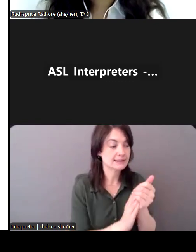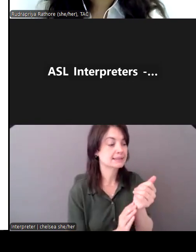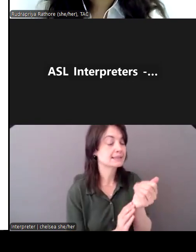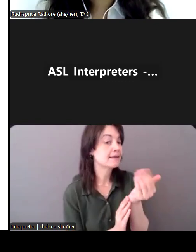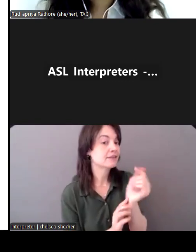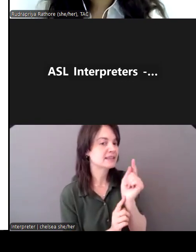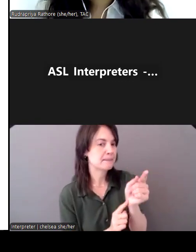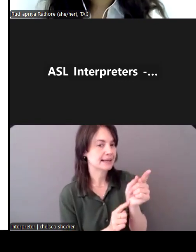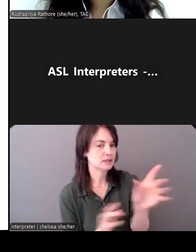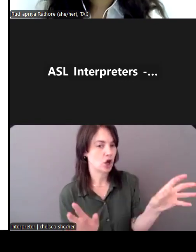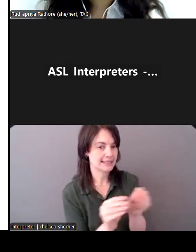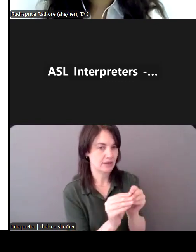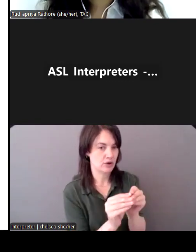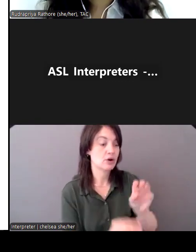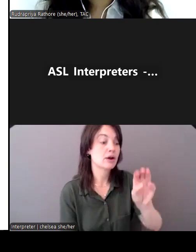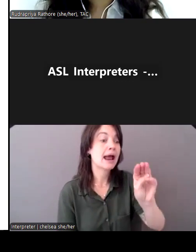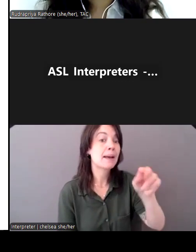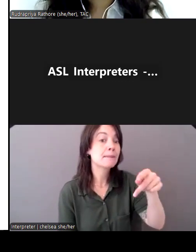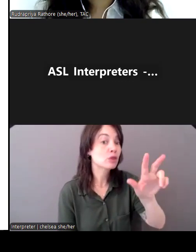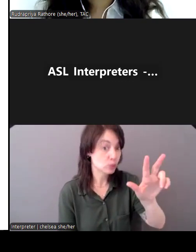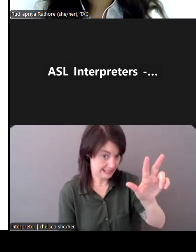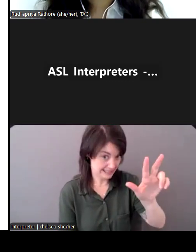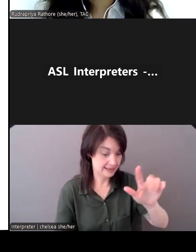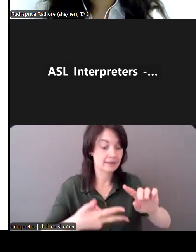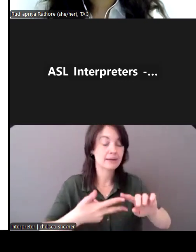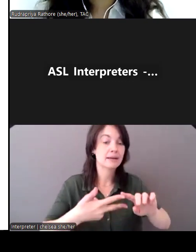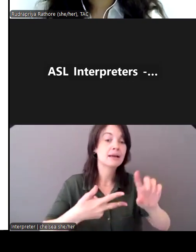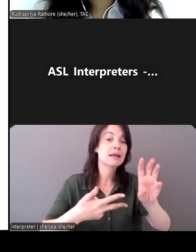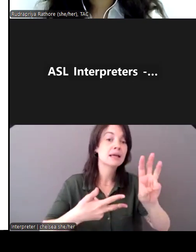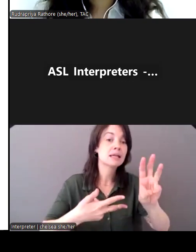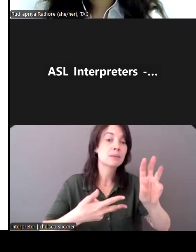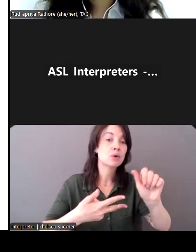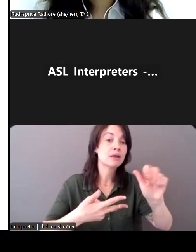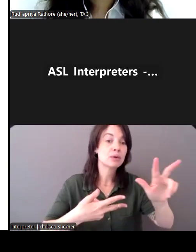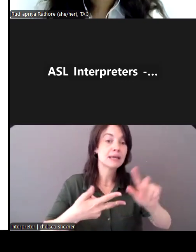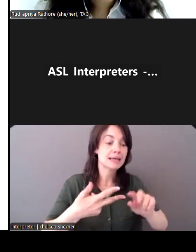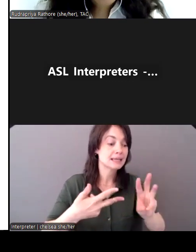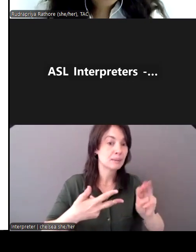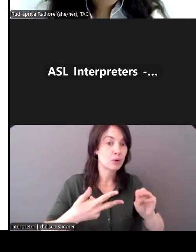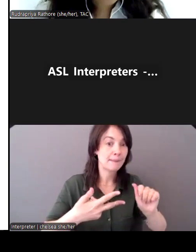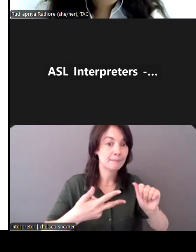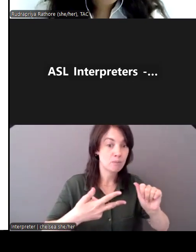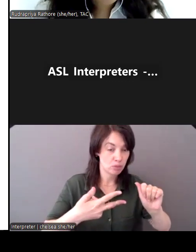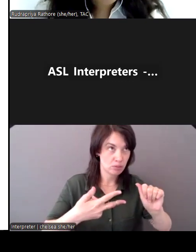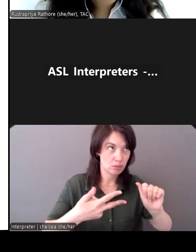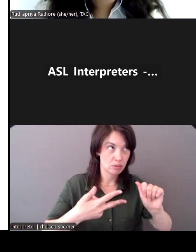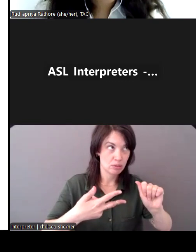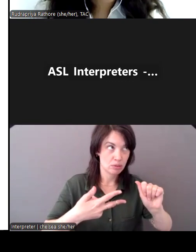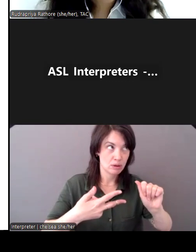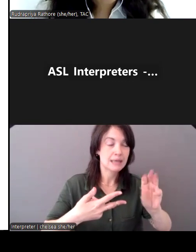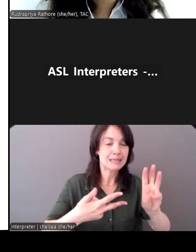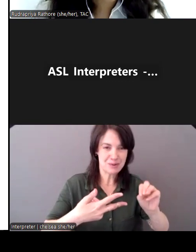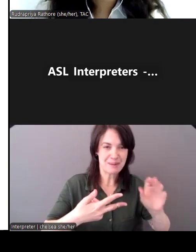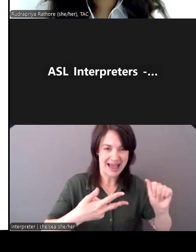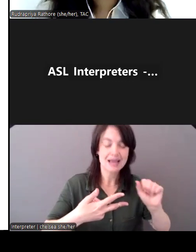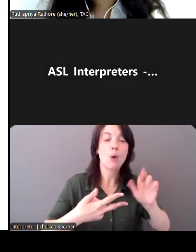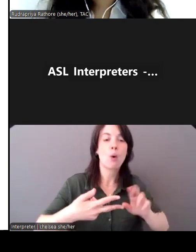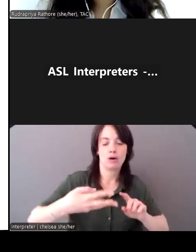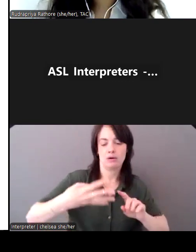MP3 WAV WMA or AAC formats and you'll also in this case need to provide a written transcript